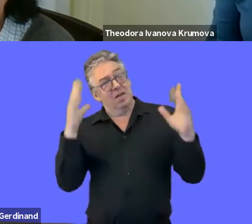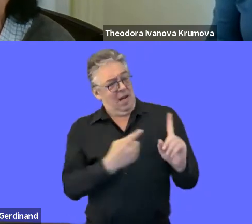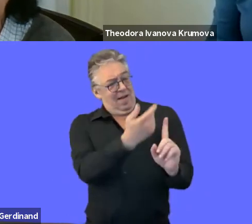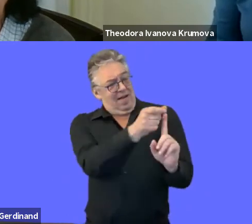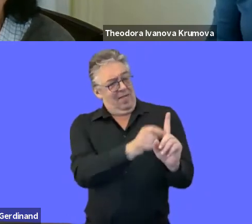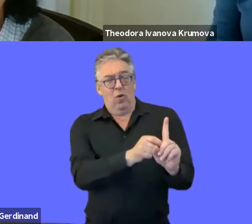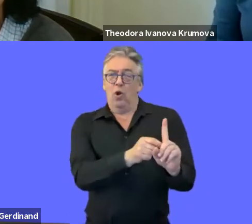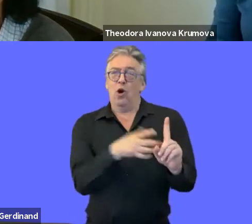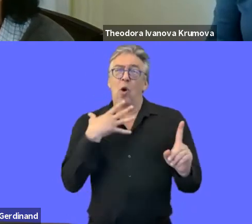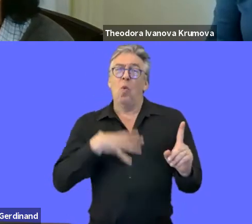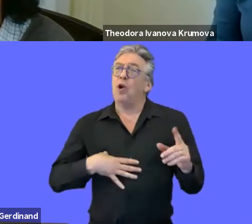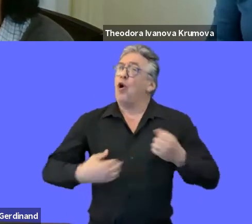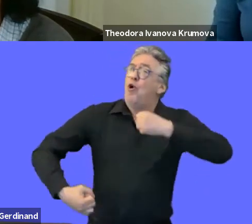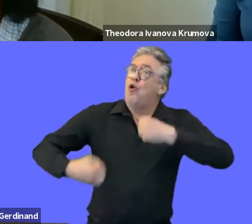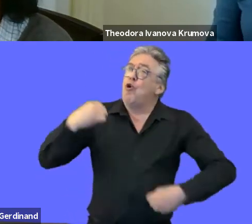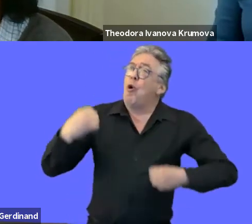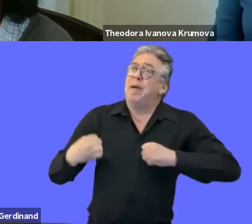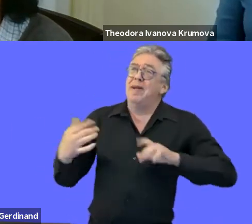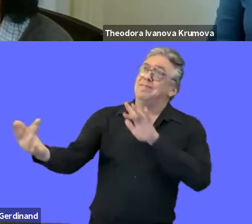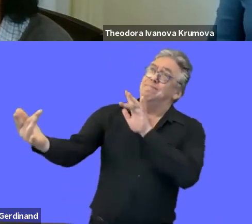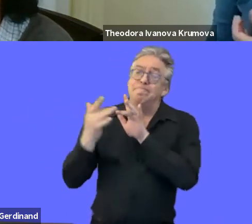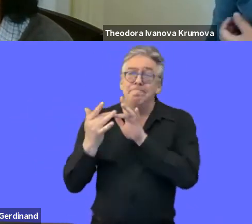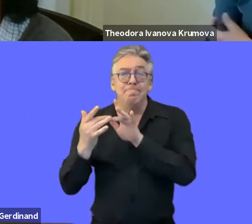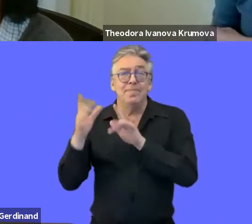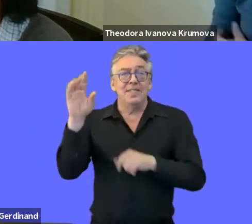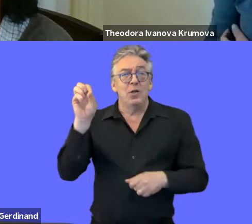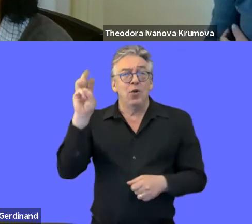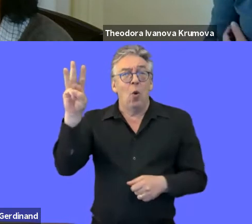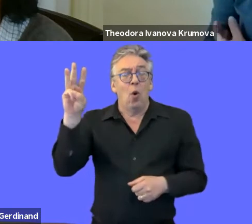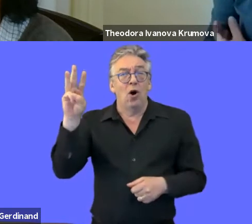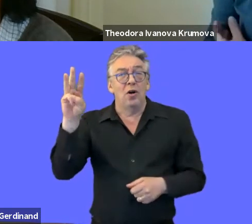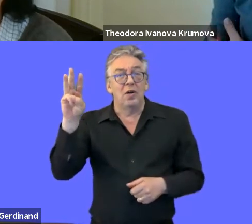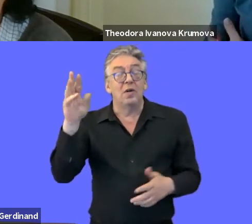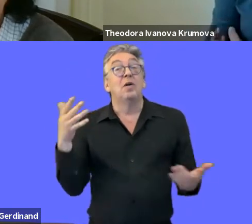If you can imagine, the cycle is from the beginning